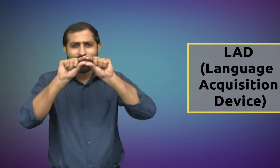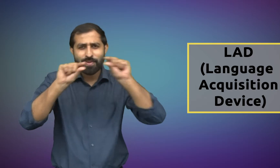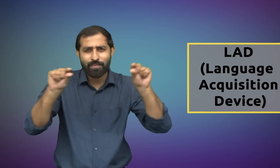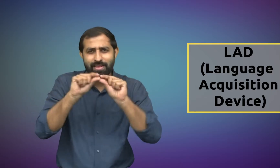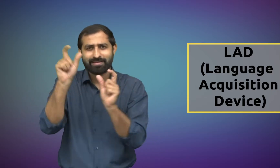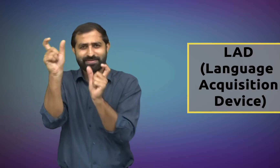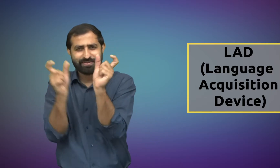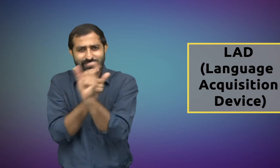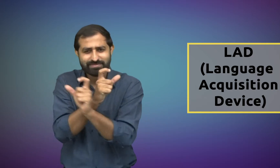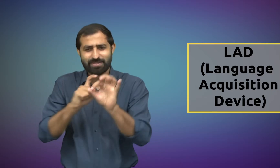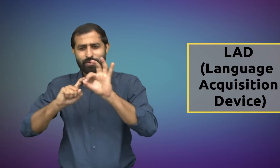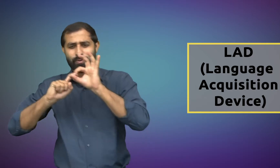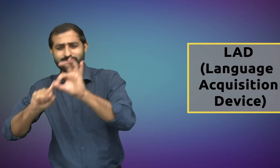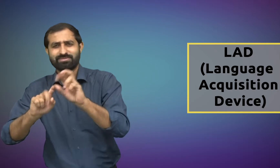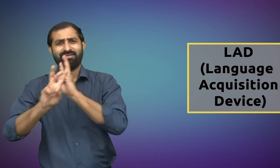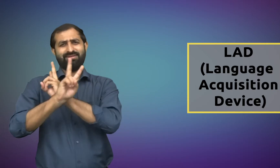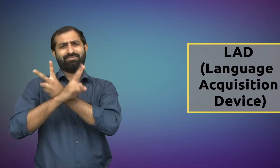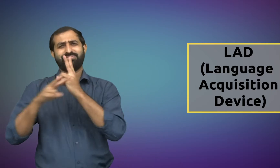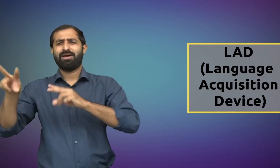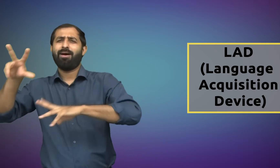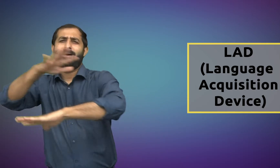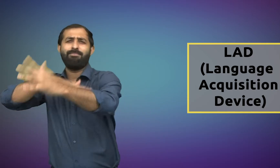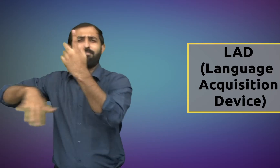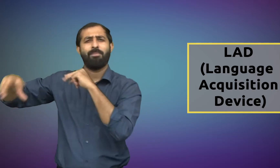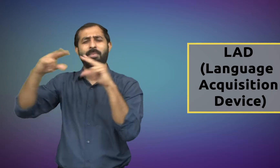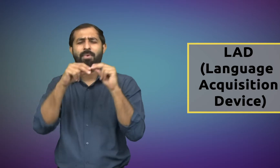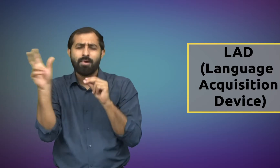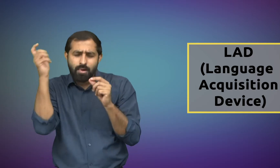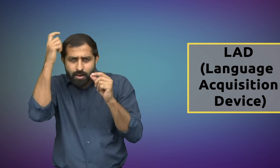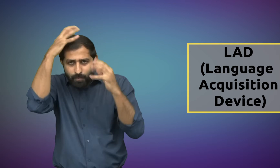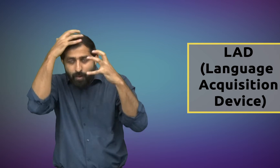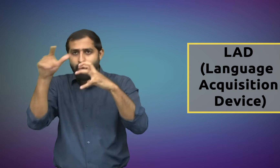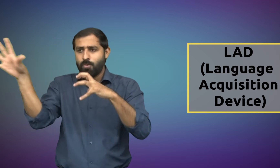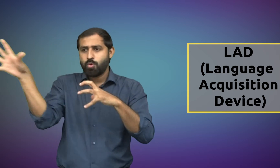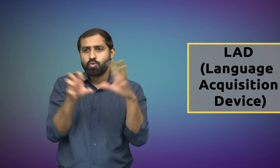A hearing child is born, he or she acquires so many things from their hearing parents,